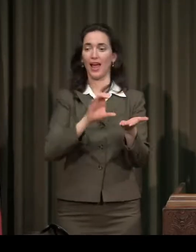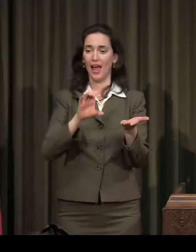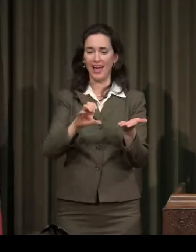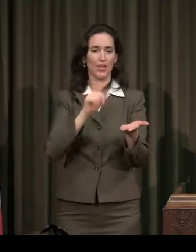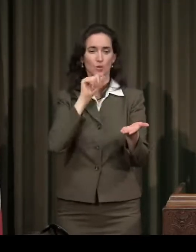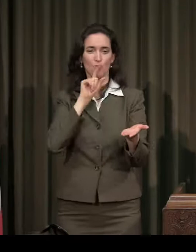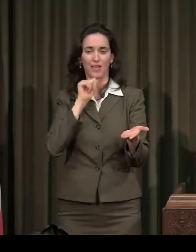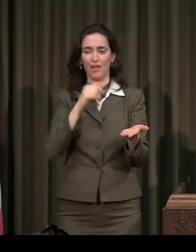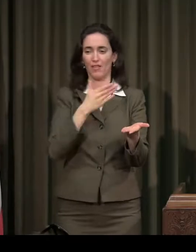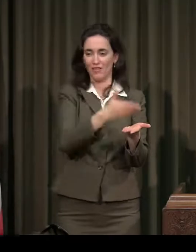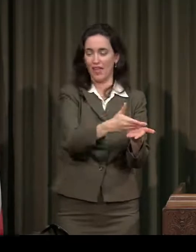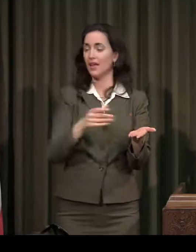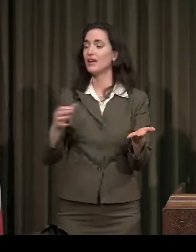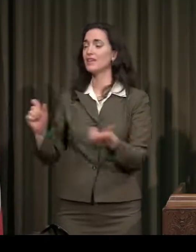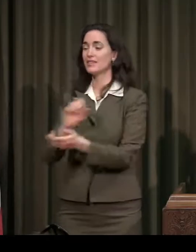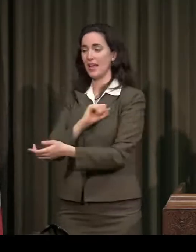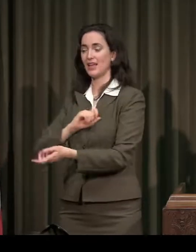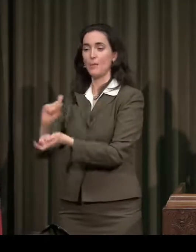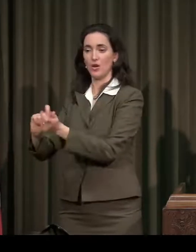sought to incorporate into the plan tonight